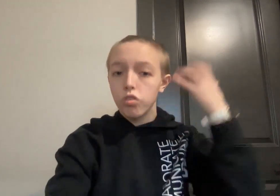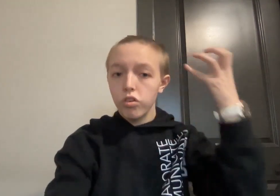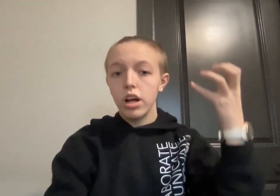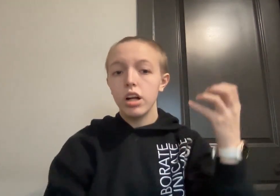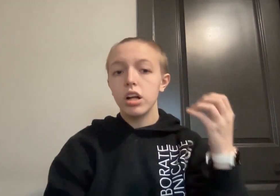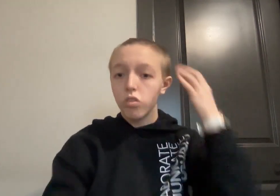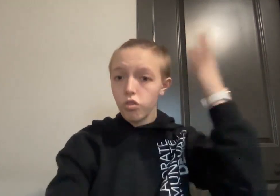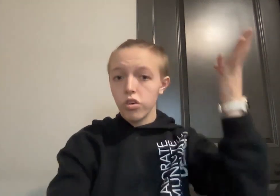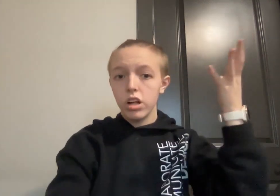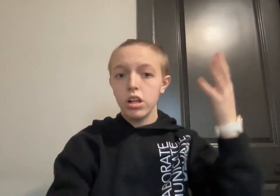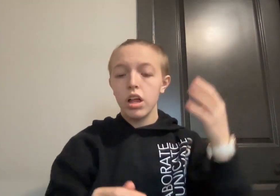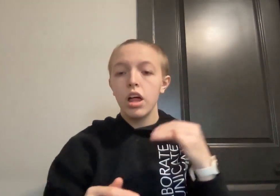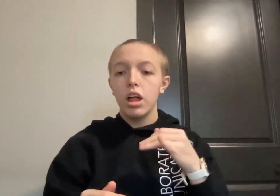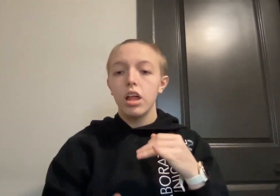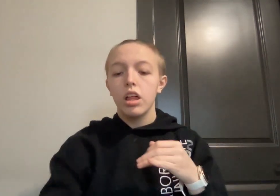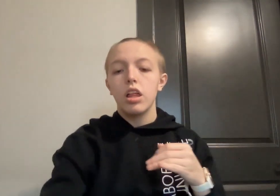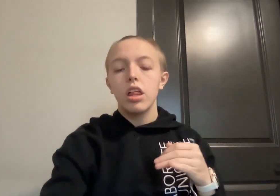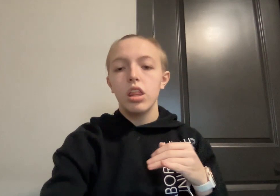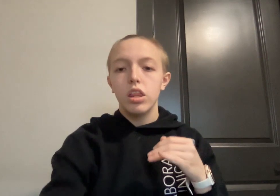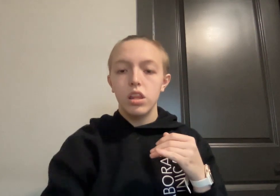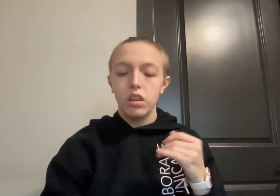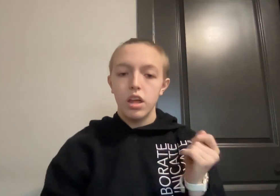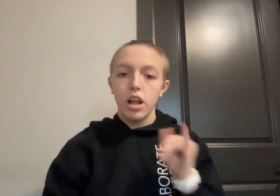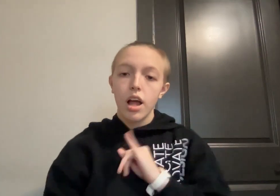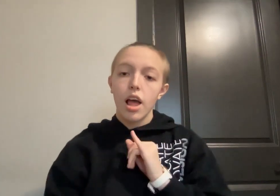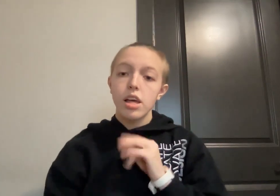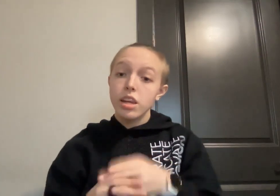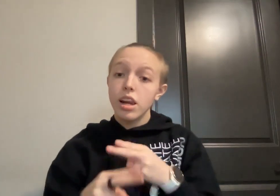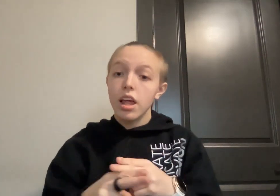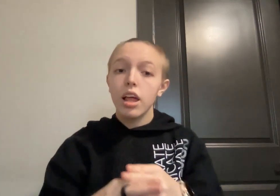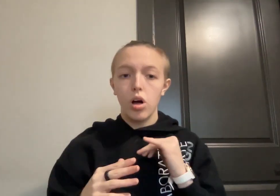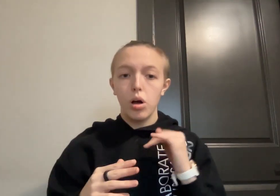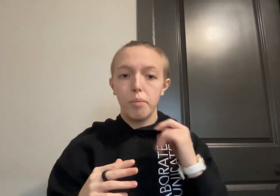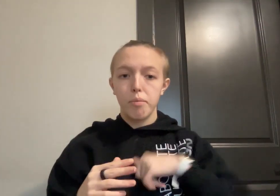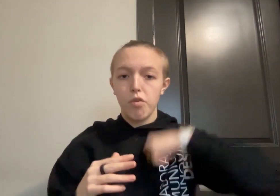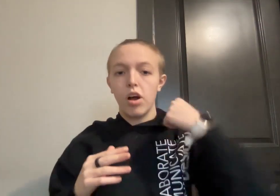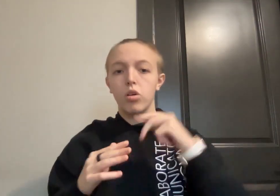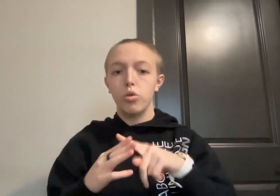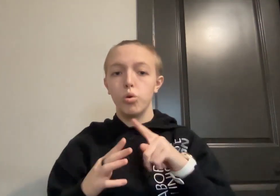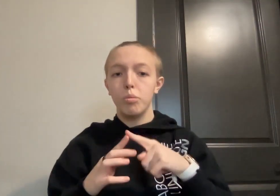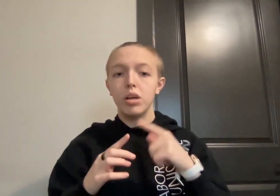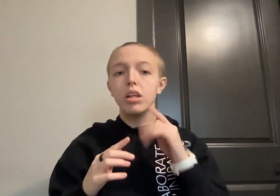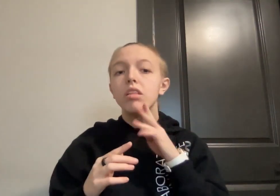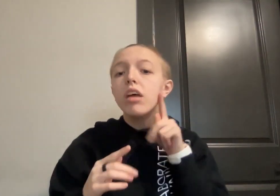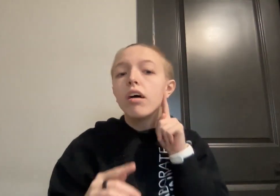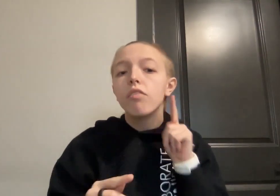that I named, are are proud to be deaf